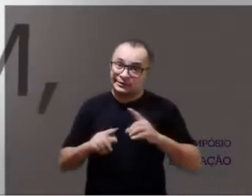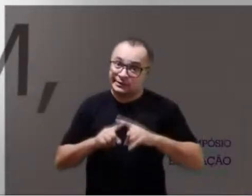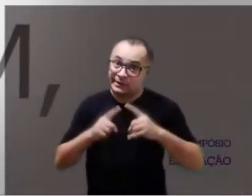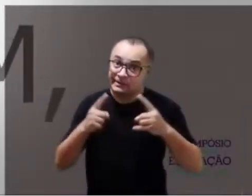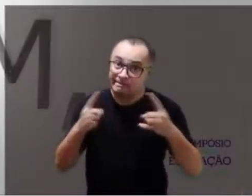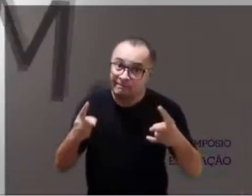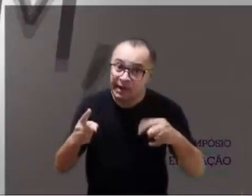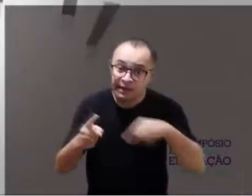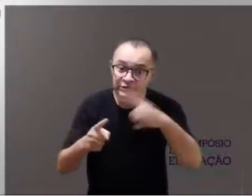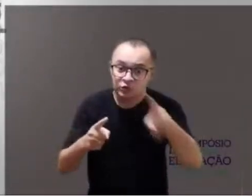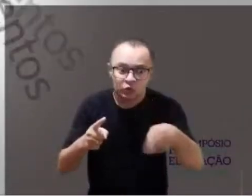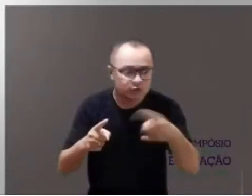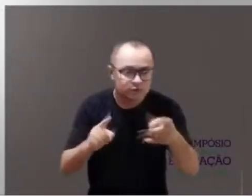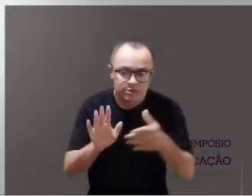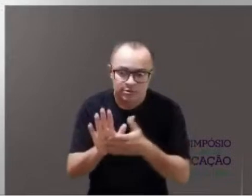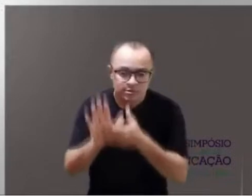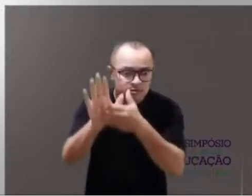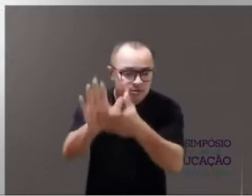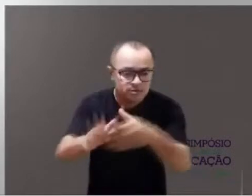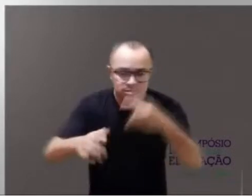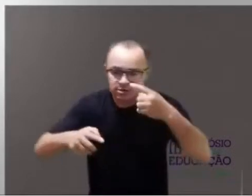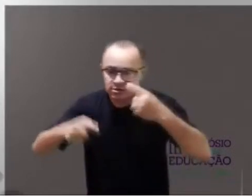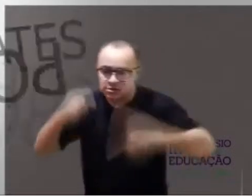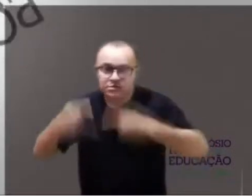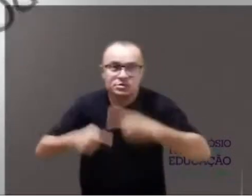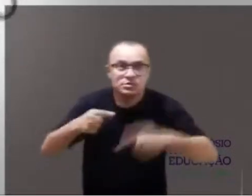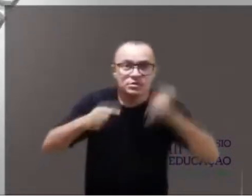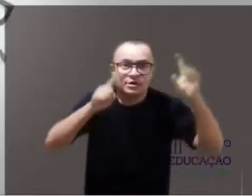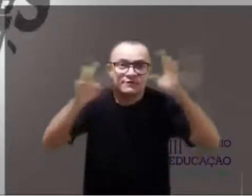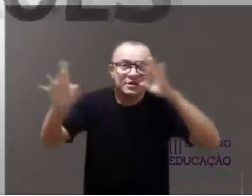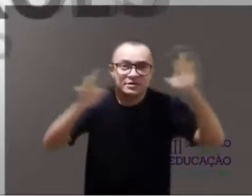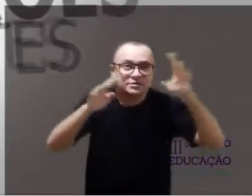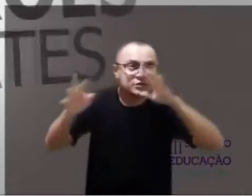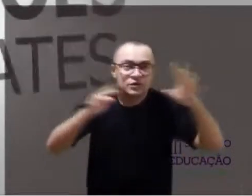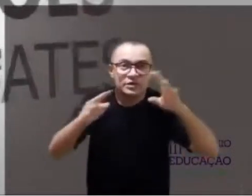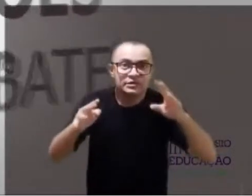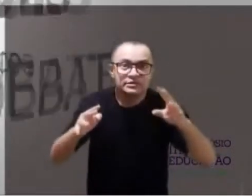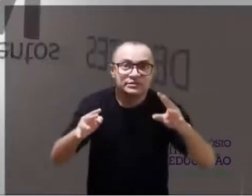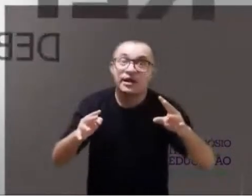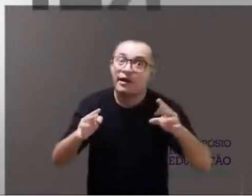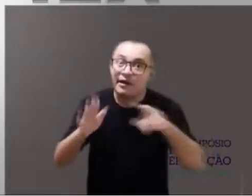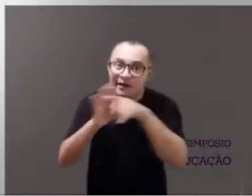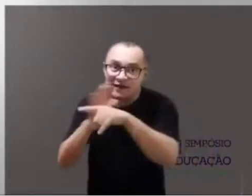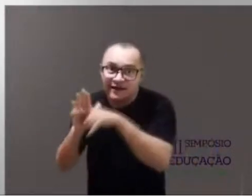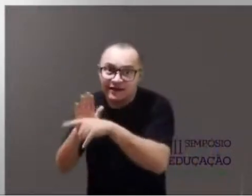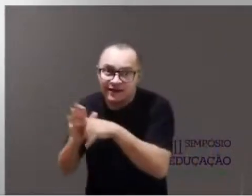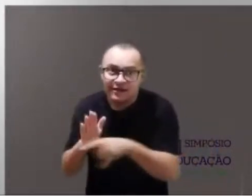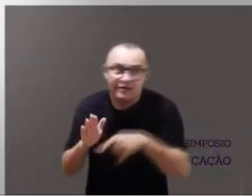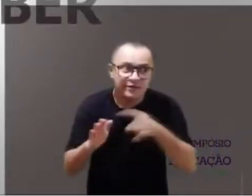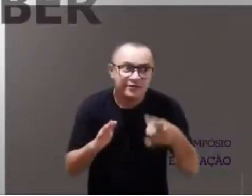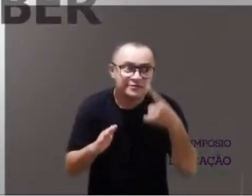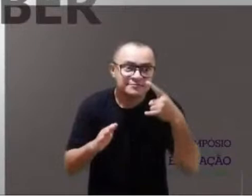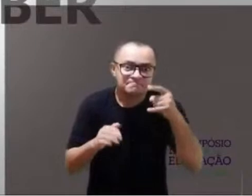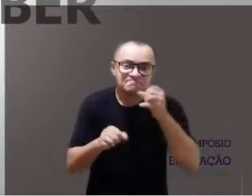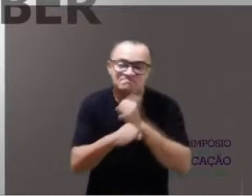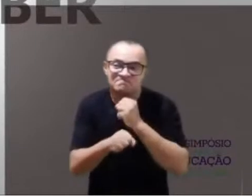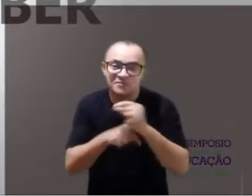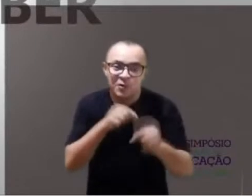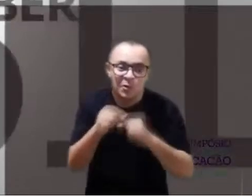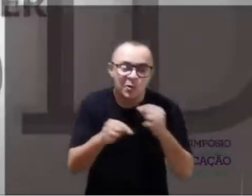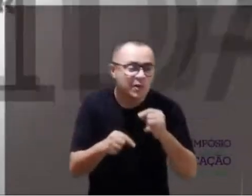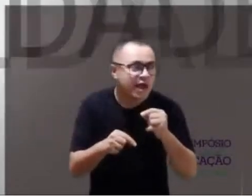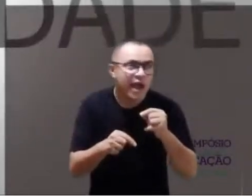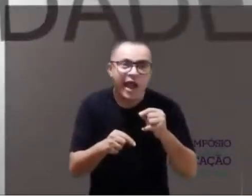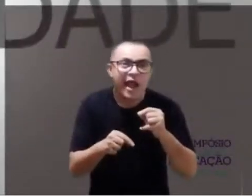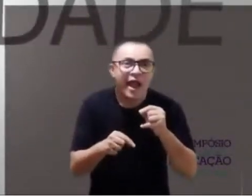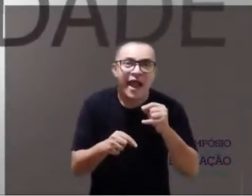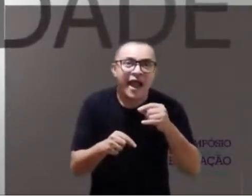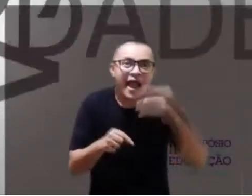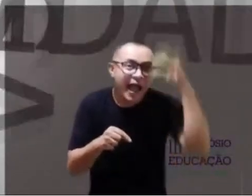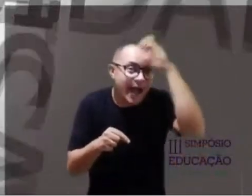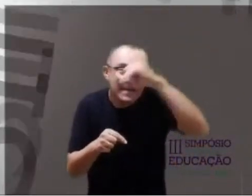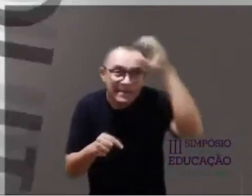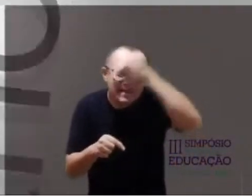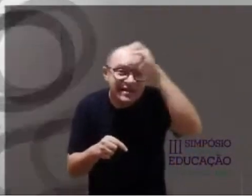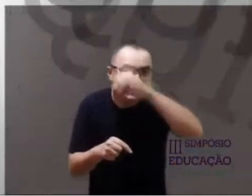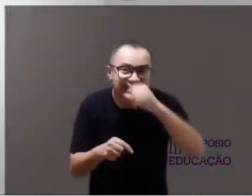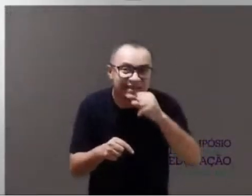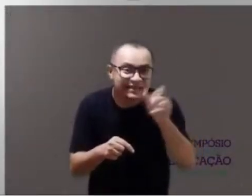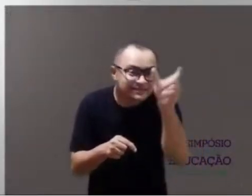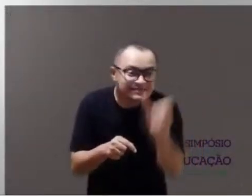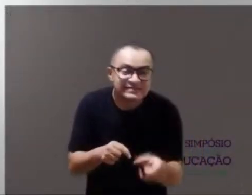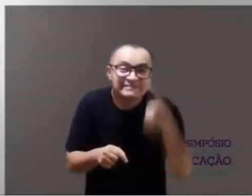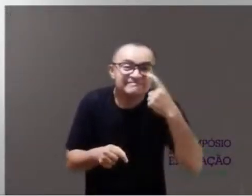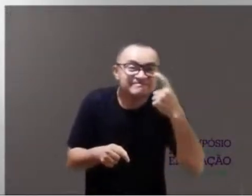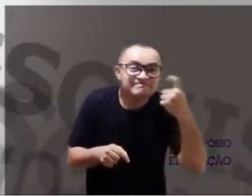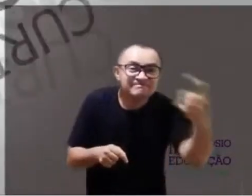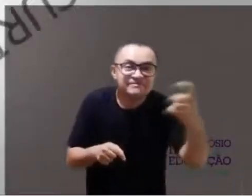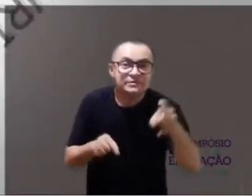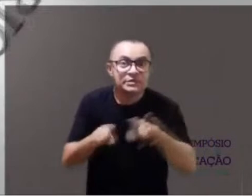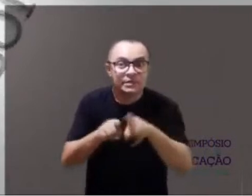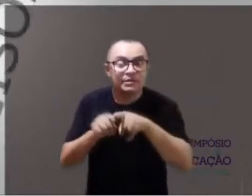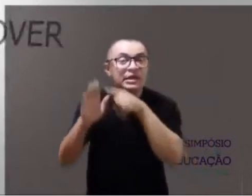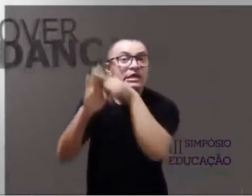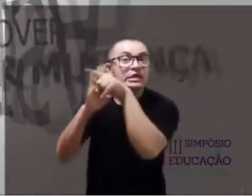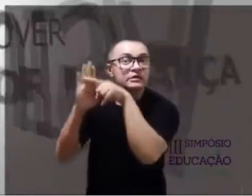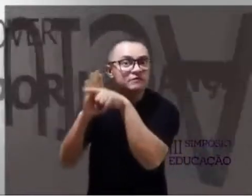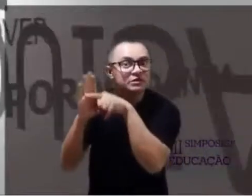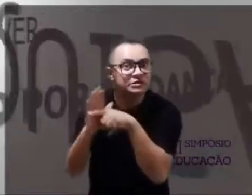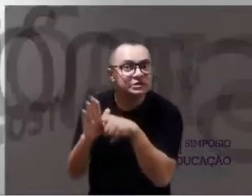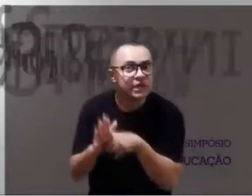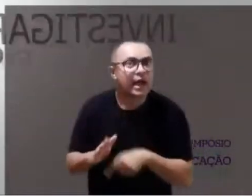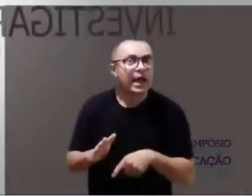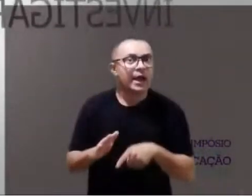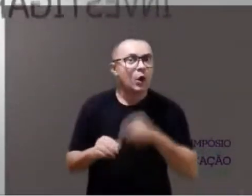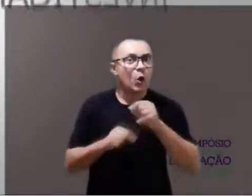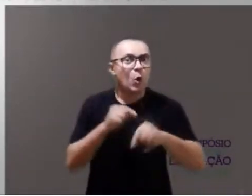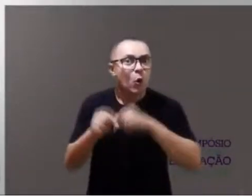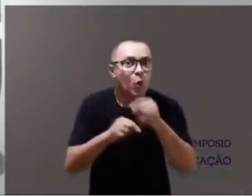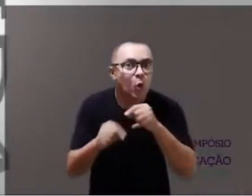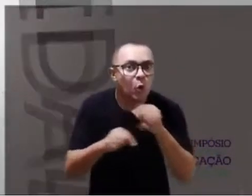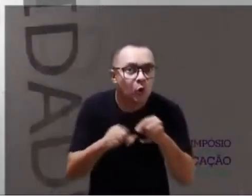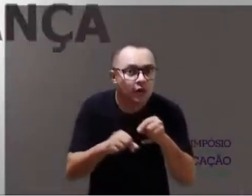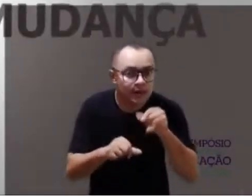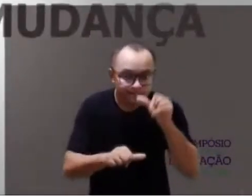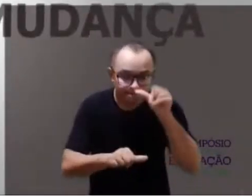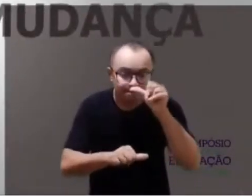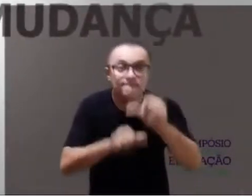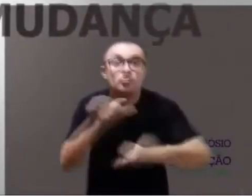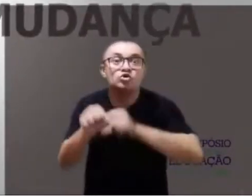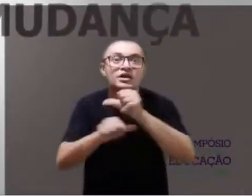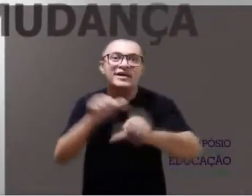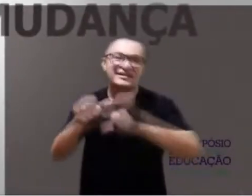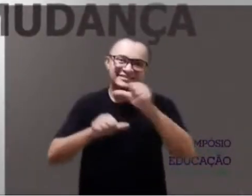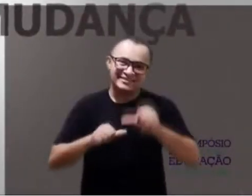However, in starting discussions, reflections and debates, we hope to fuel the insterest for knowledge, to transform curiosity in research, and to investigate, as well as to promote, the taste for change.